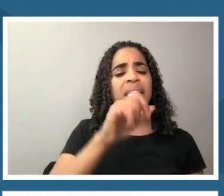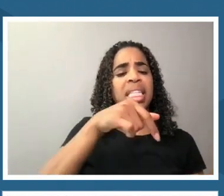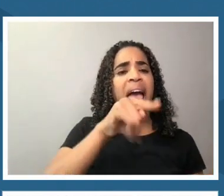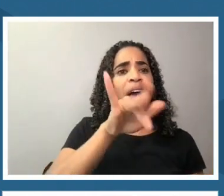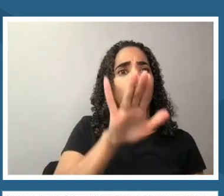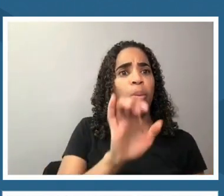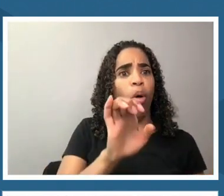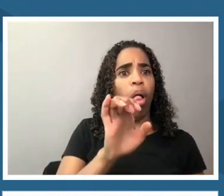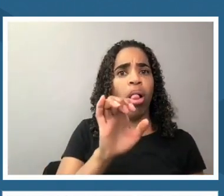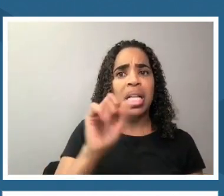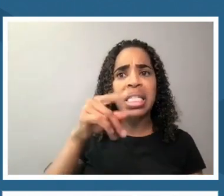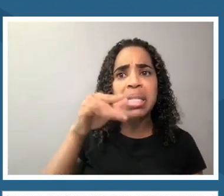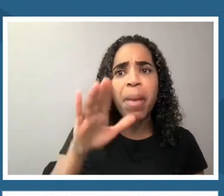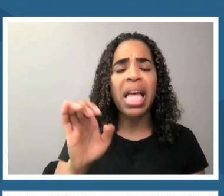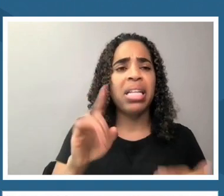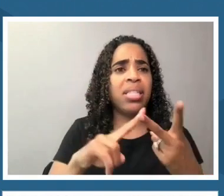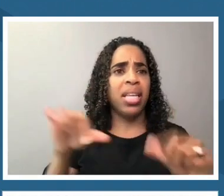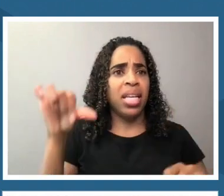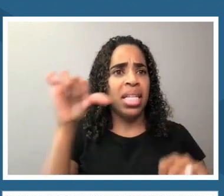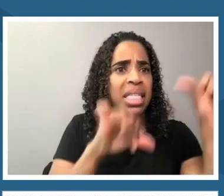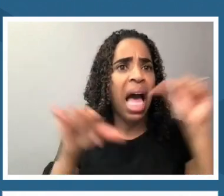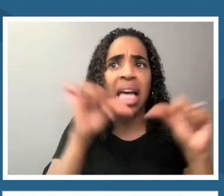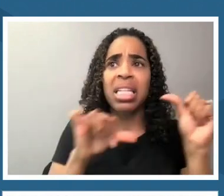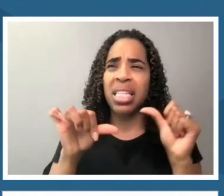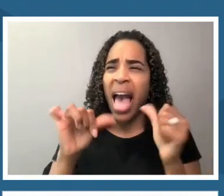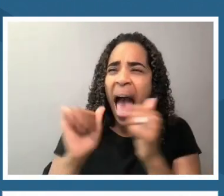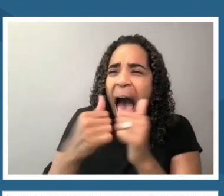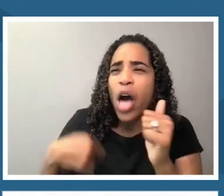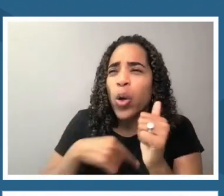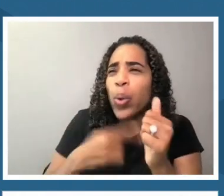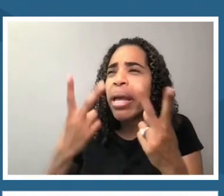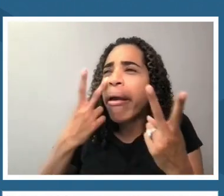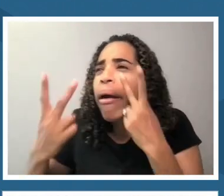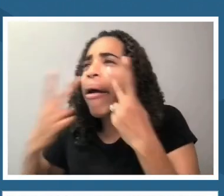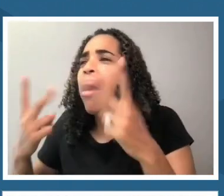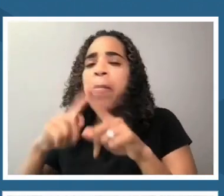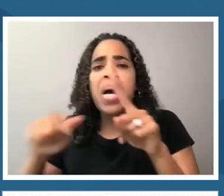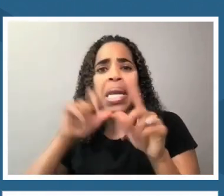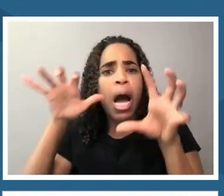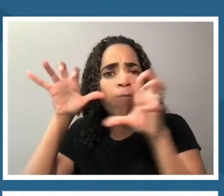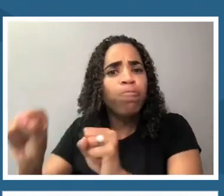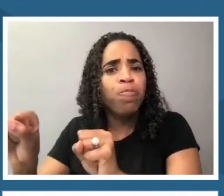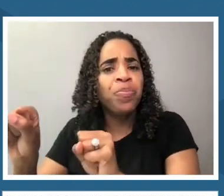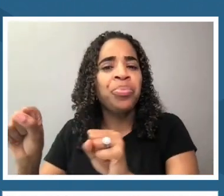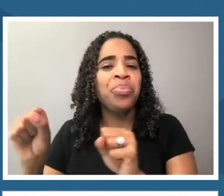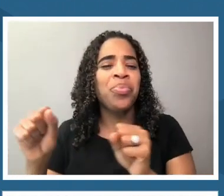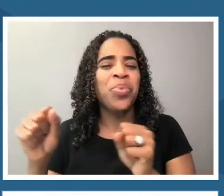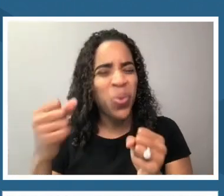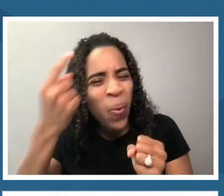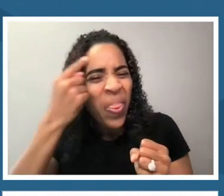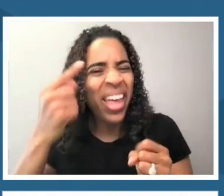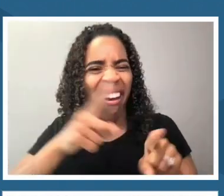for me even with just this image so lots of different interdisciplinary